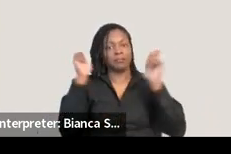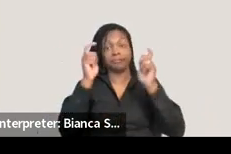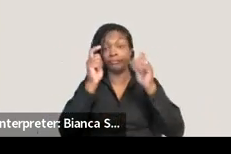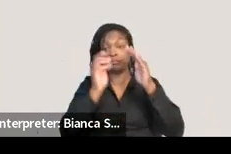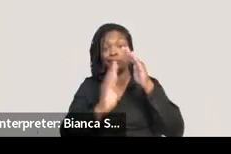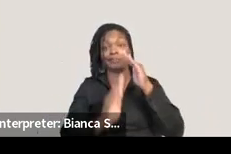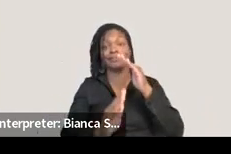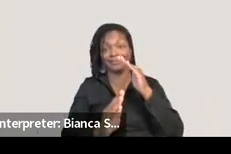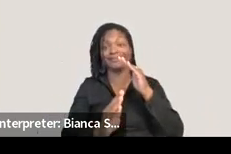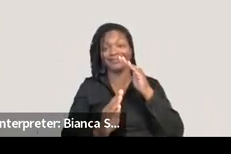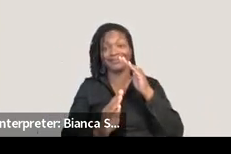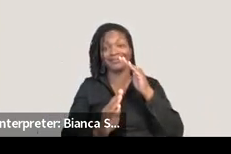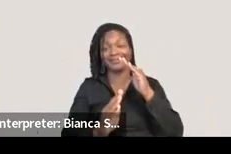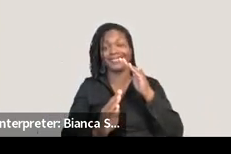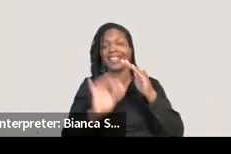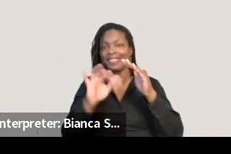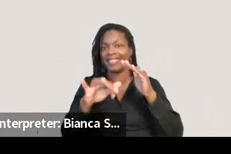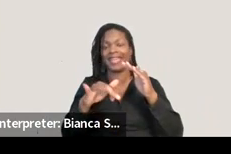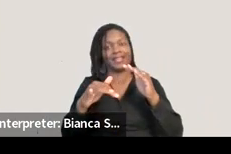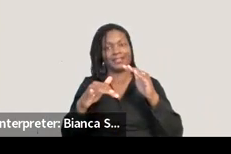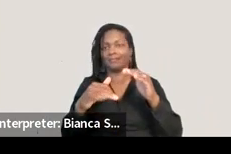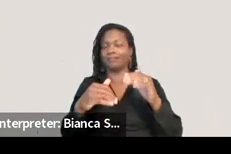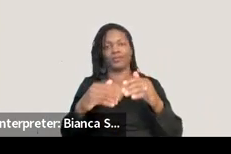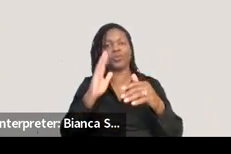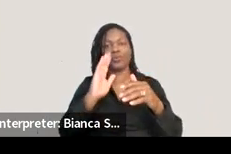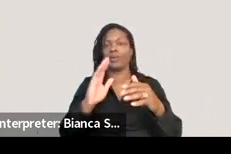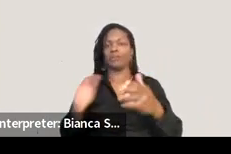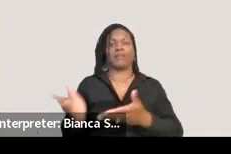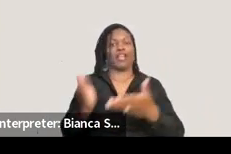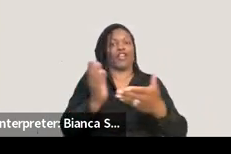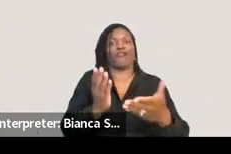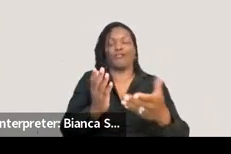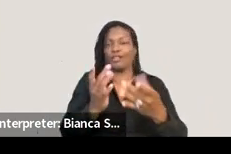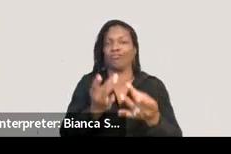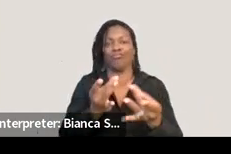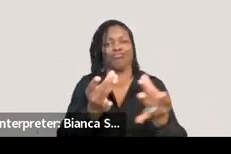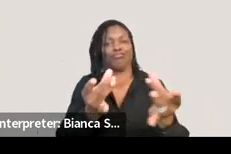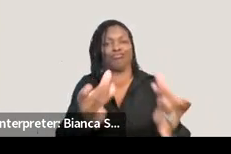We also have to be in port. Mindful that different cultures and different families have different views.